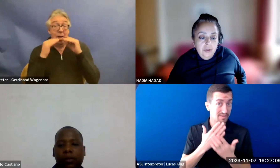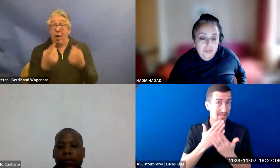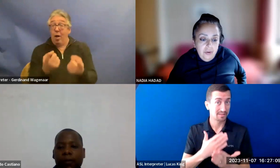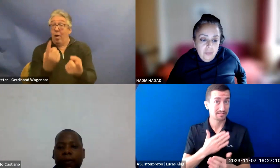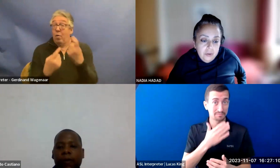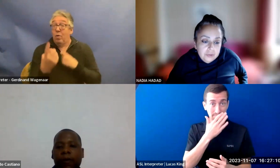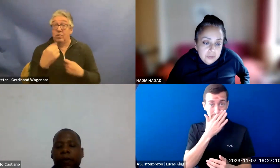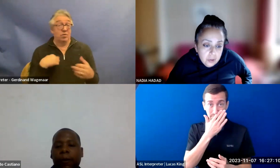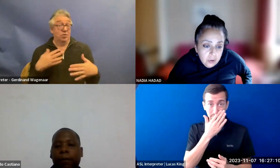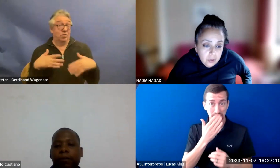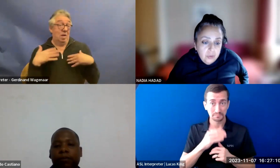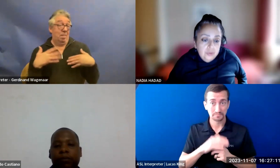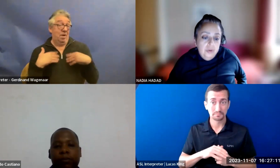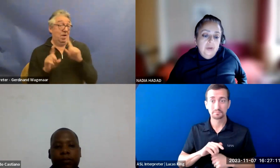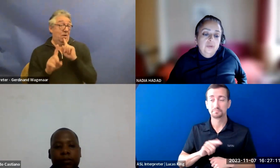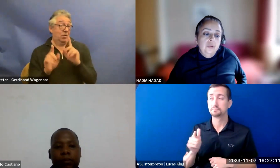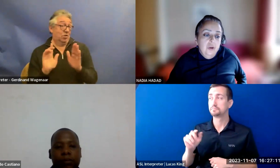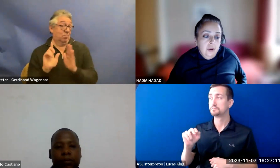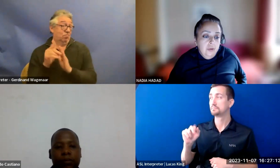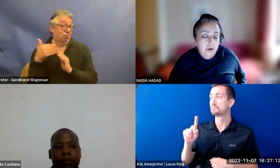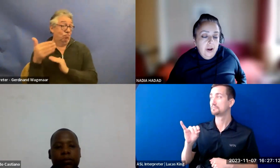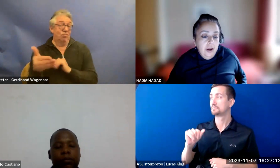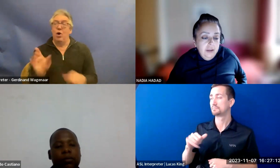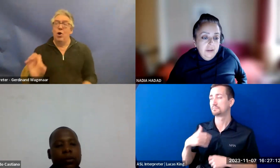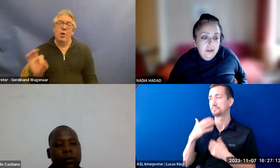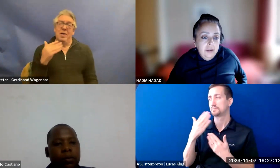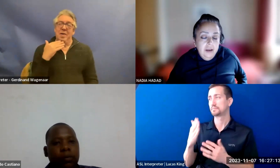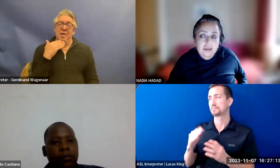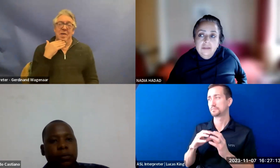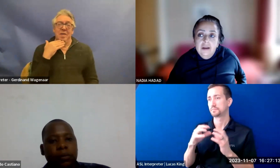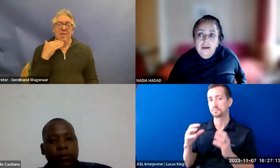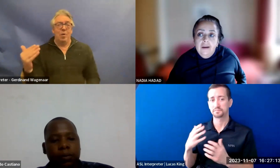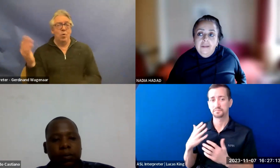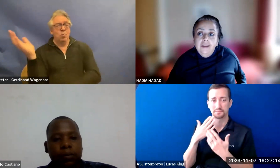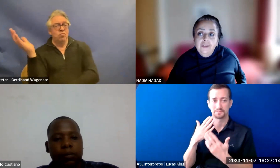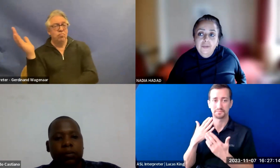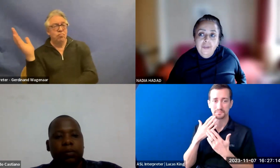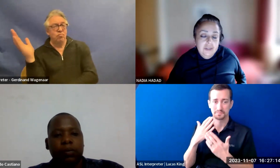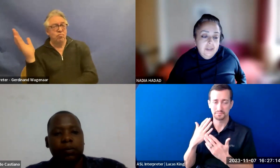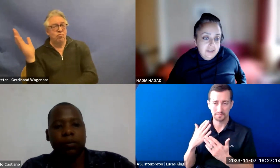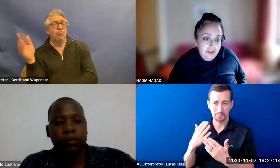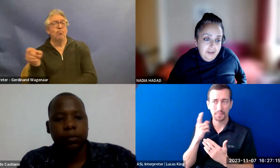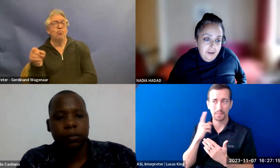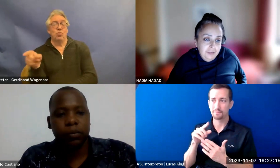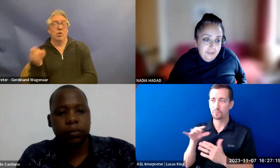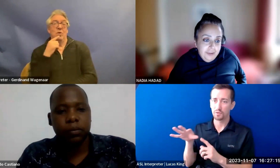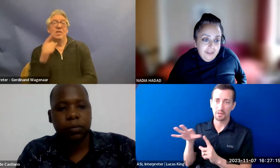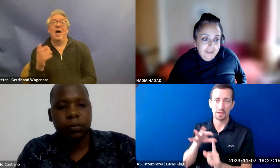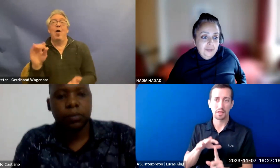Thank you very much, Clodoaldo, for highlighting again that funding is not enough,